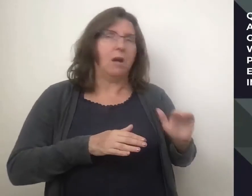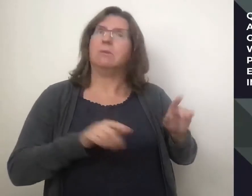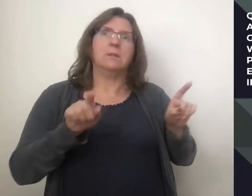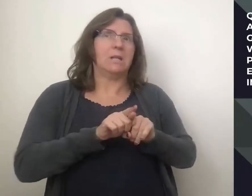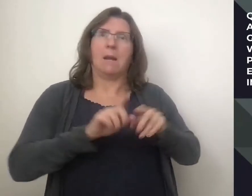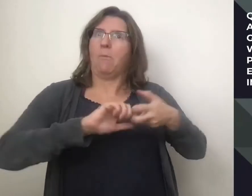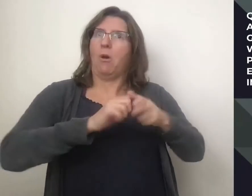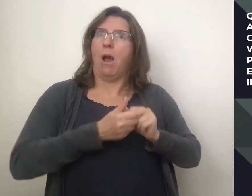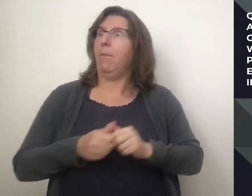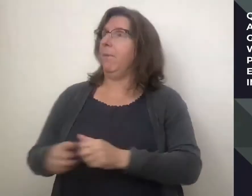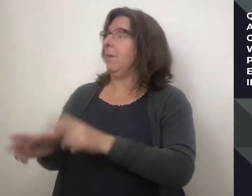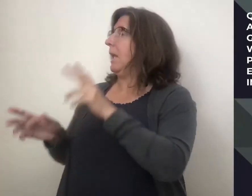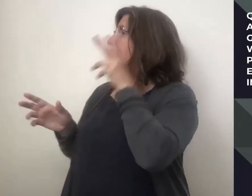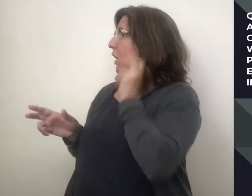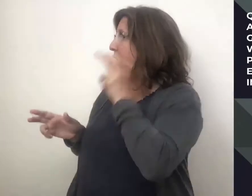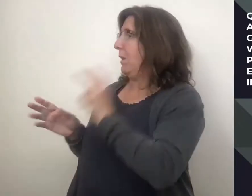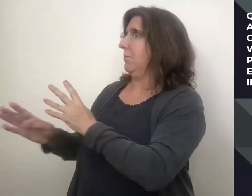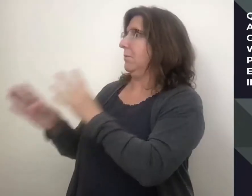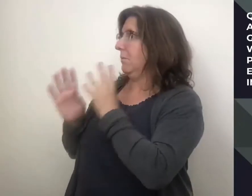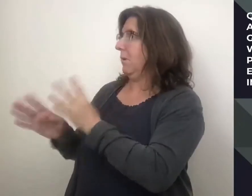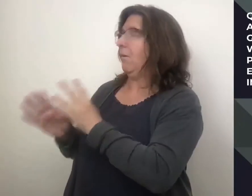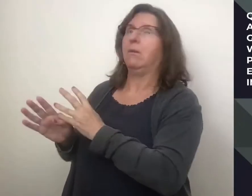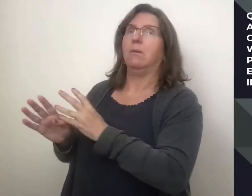Dysfluent sign language models lead to language deprivation